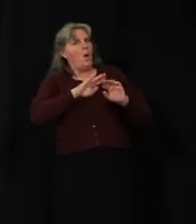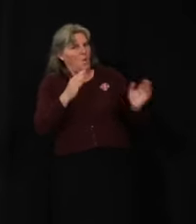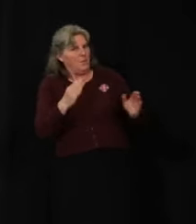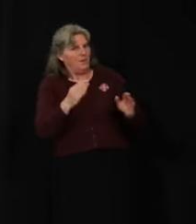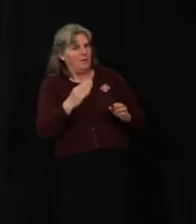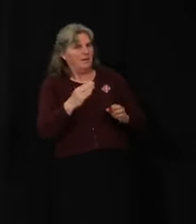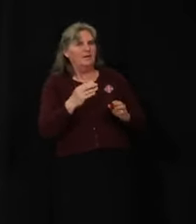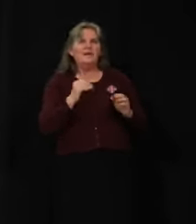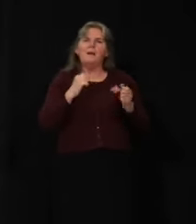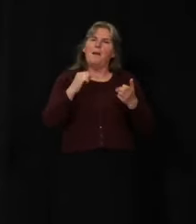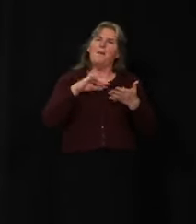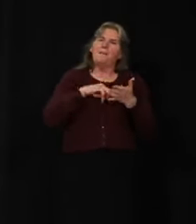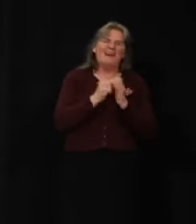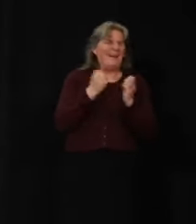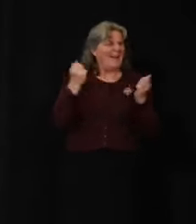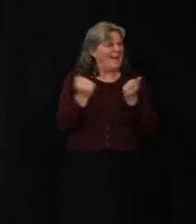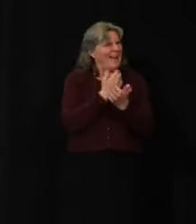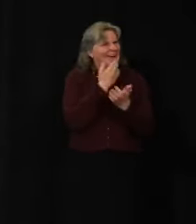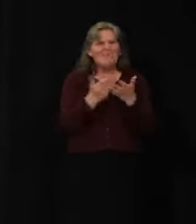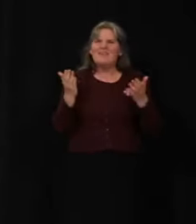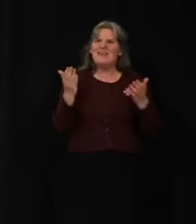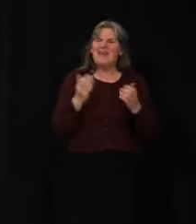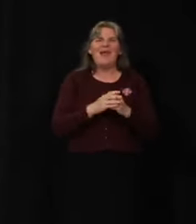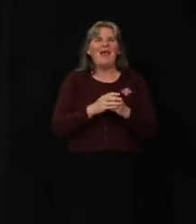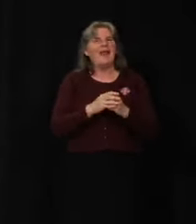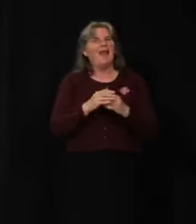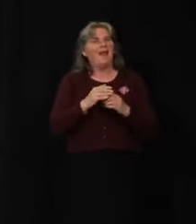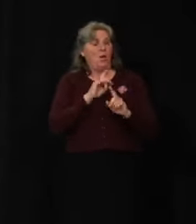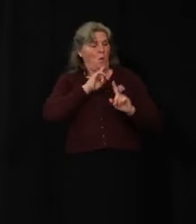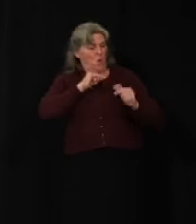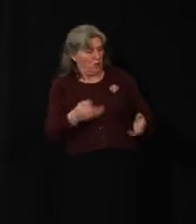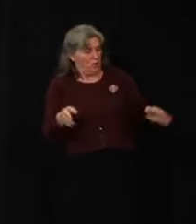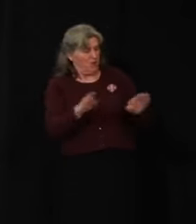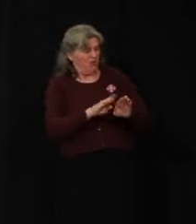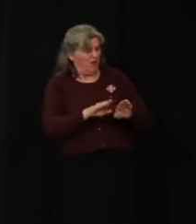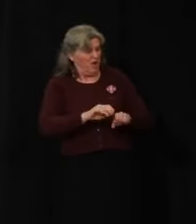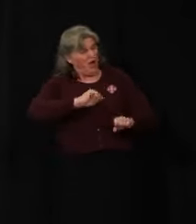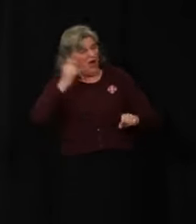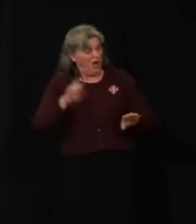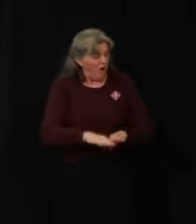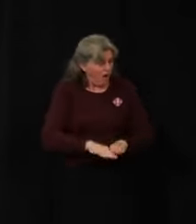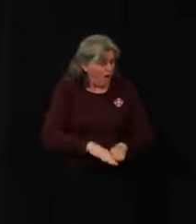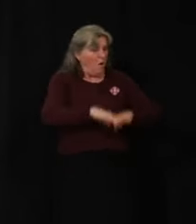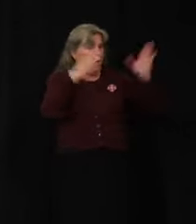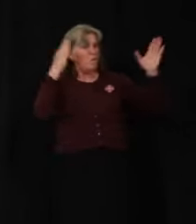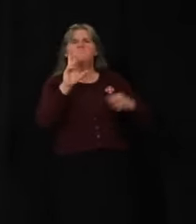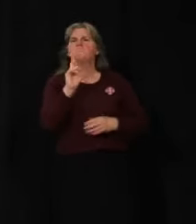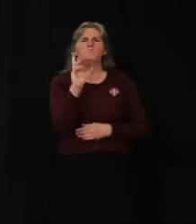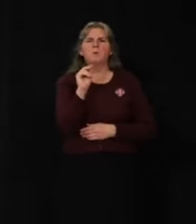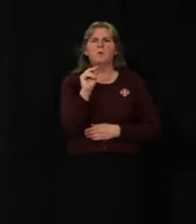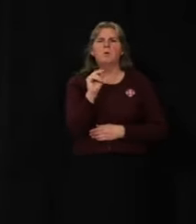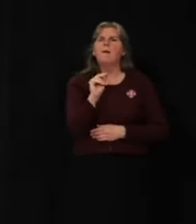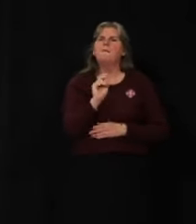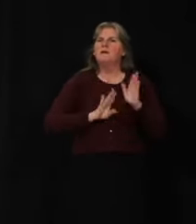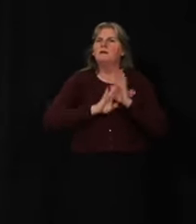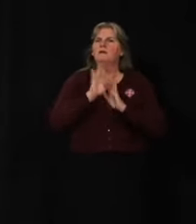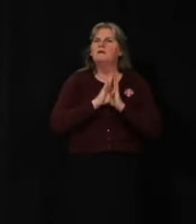operational plan in anticipation of opening after confirmation from HEOC that the plan is approved.